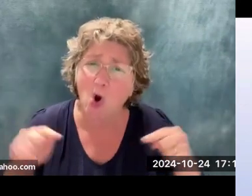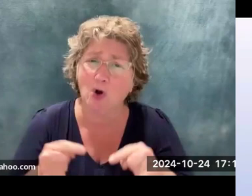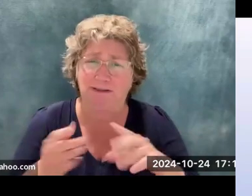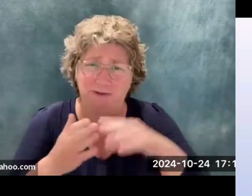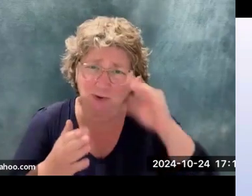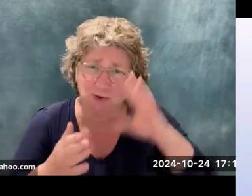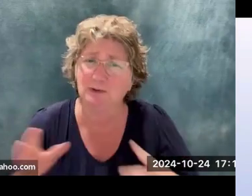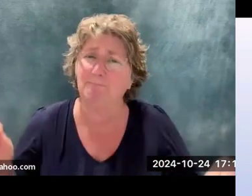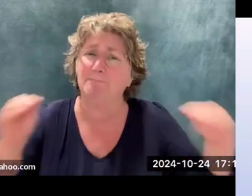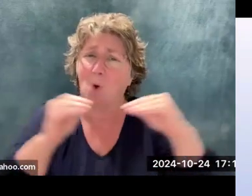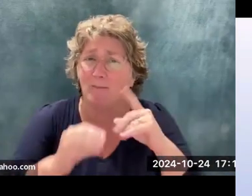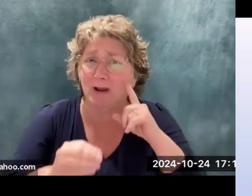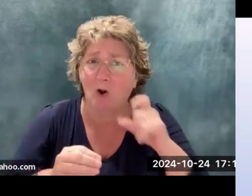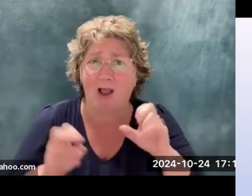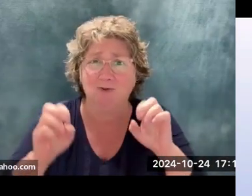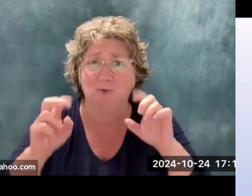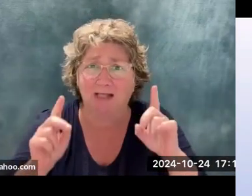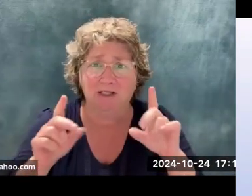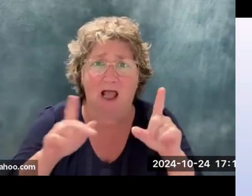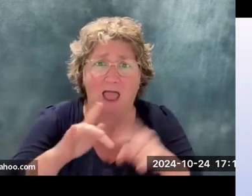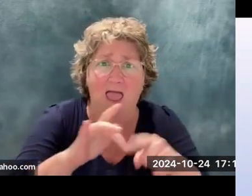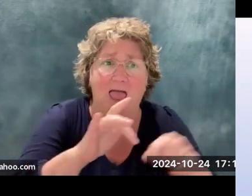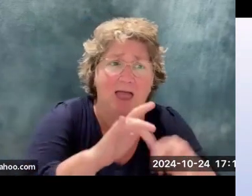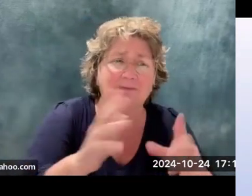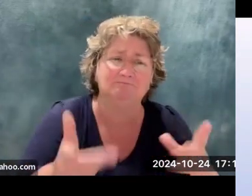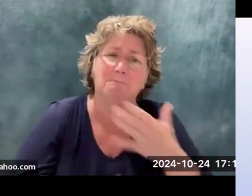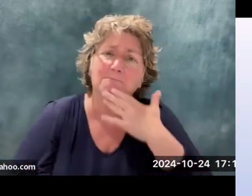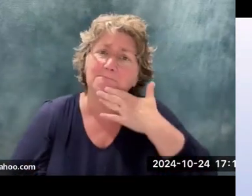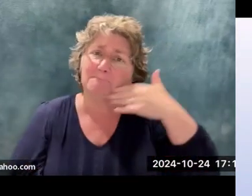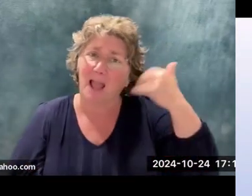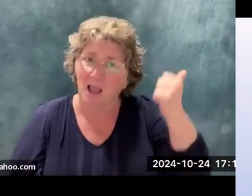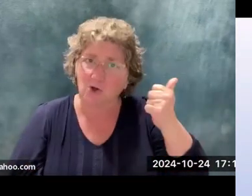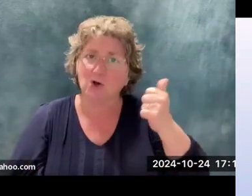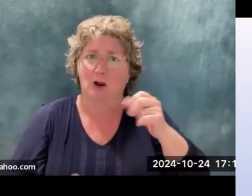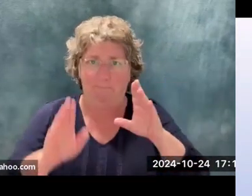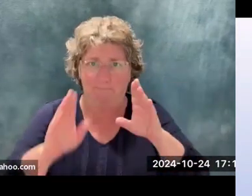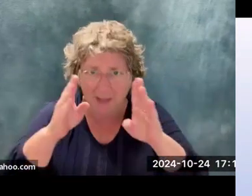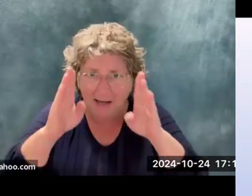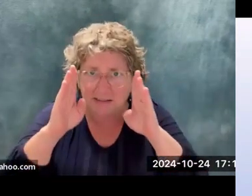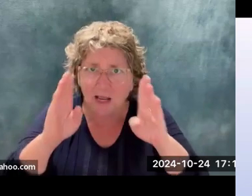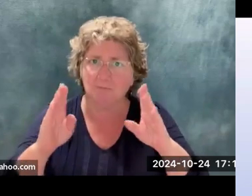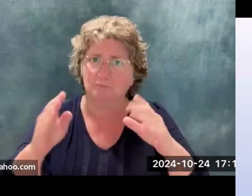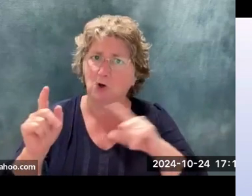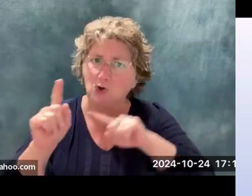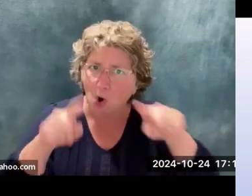as long as we have rigorous and disciplined structure and cooperation within the school environment.